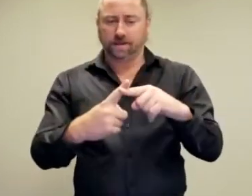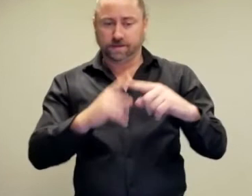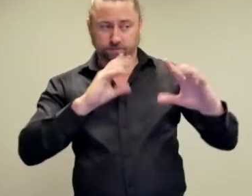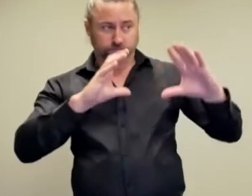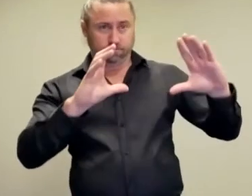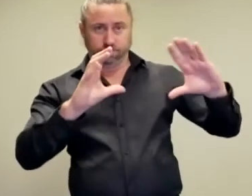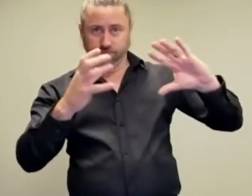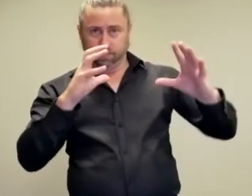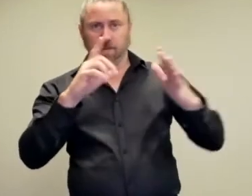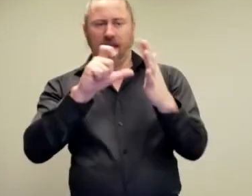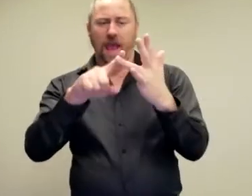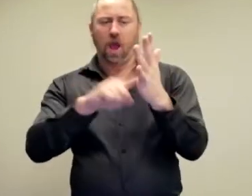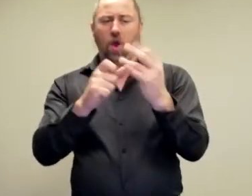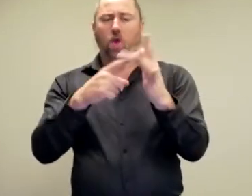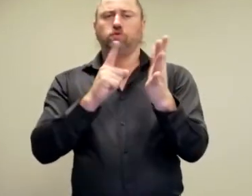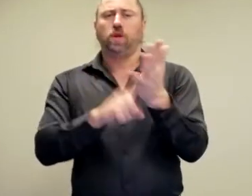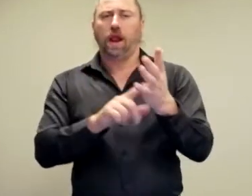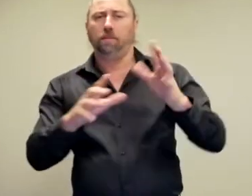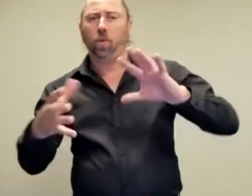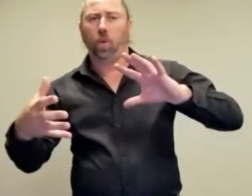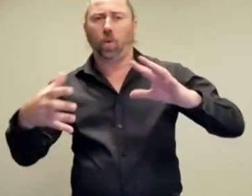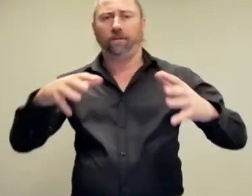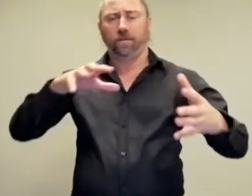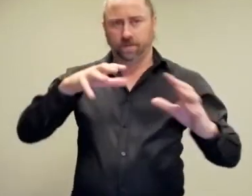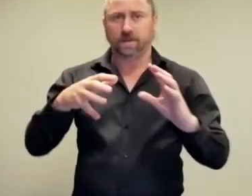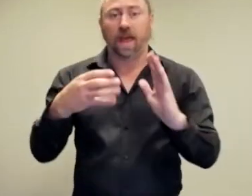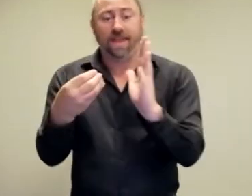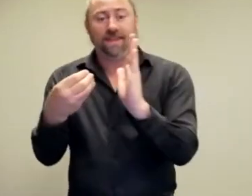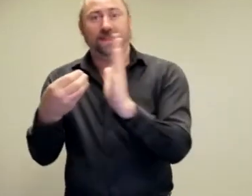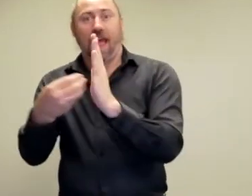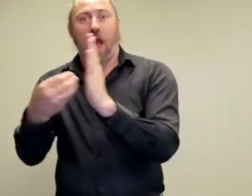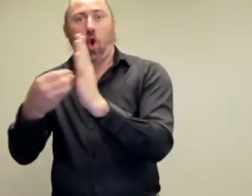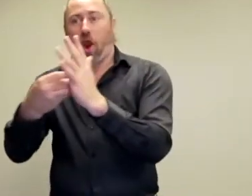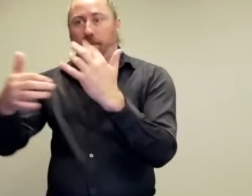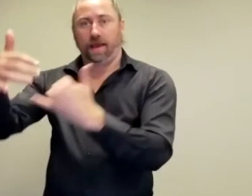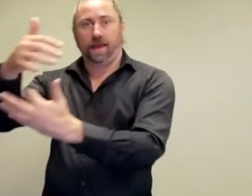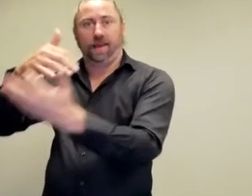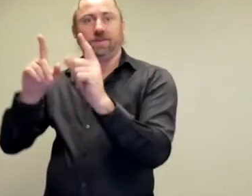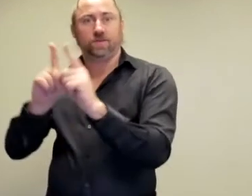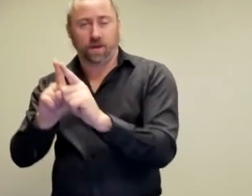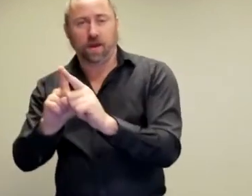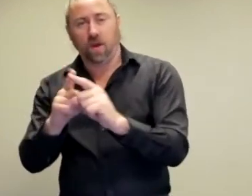ecological movement, the endless repetition of economic systems or the living beat or pulse of a body.